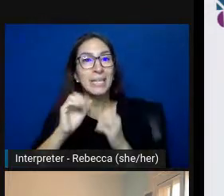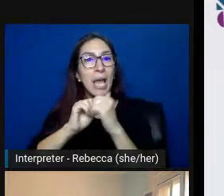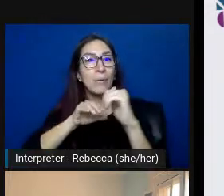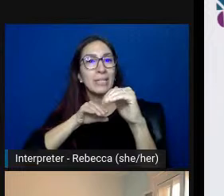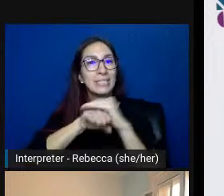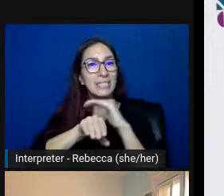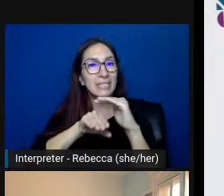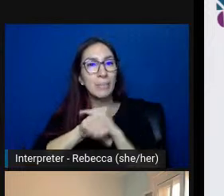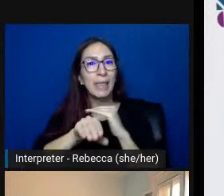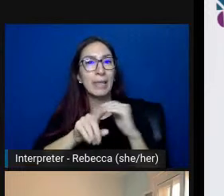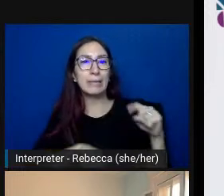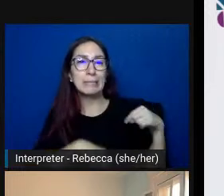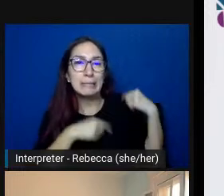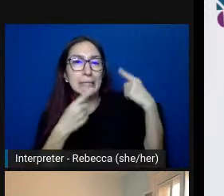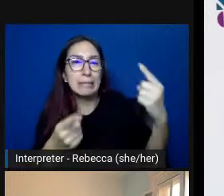And we will see how accessibility